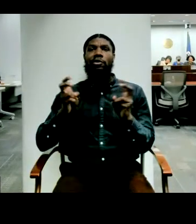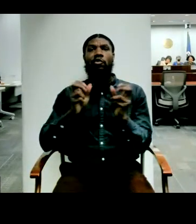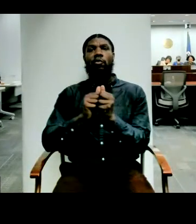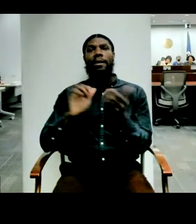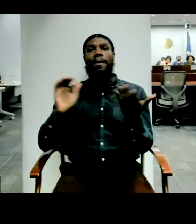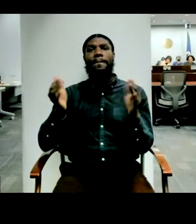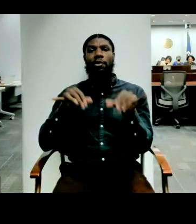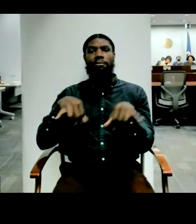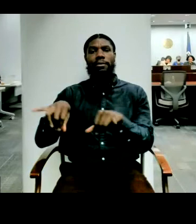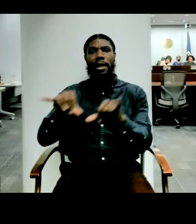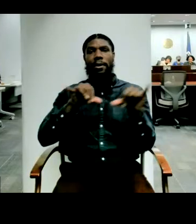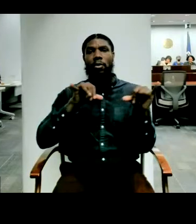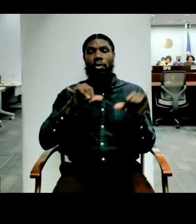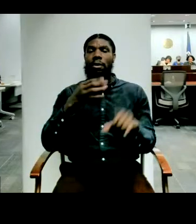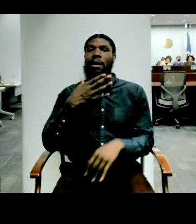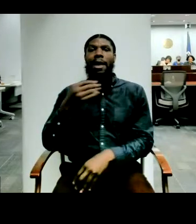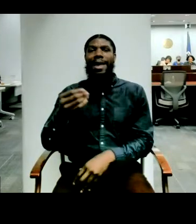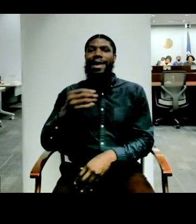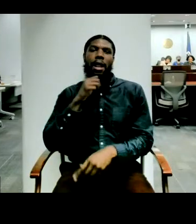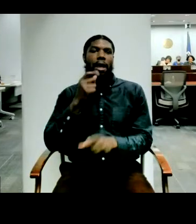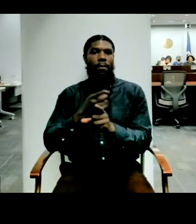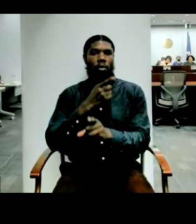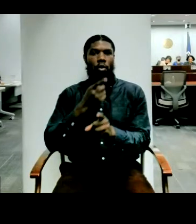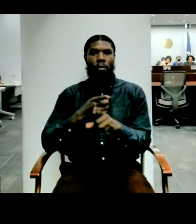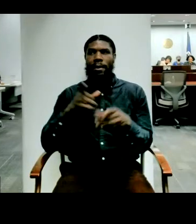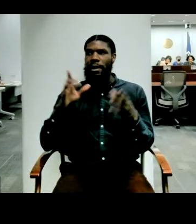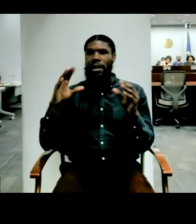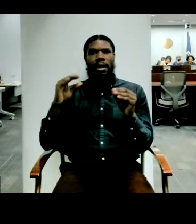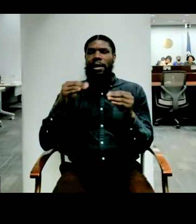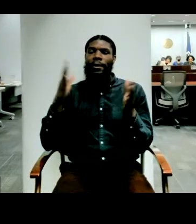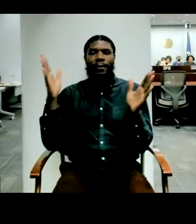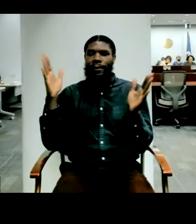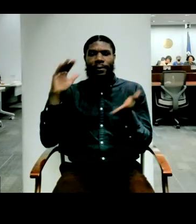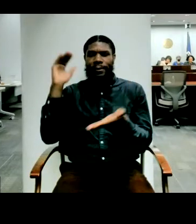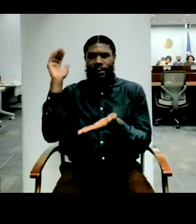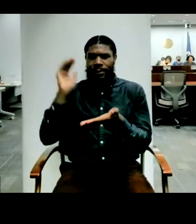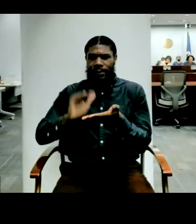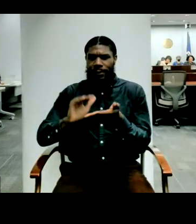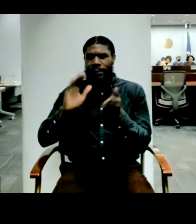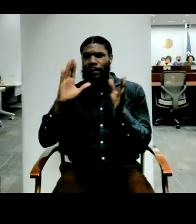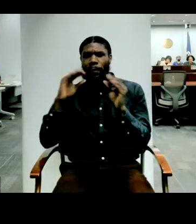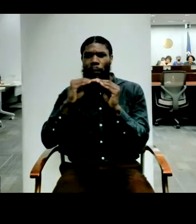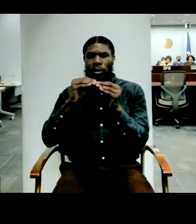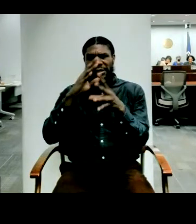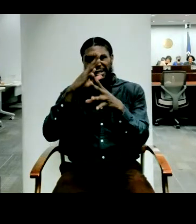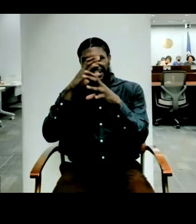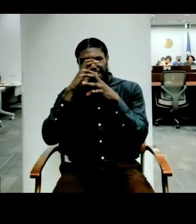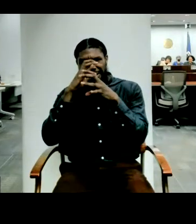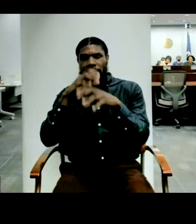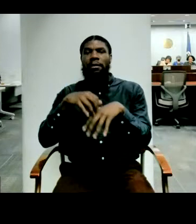inappropriately narrow requirements for showing of who is a proper comparator.